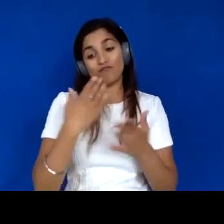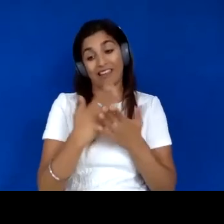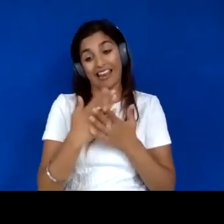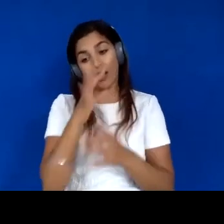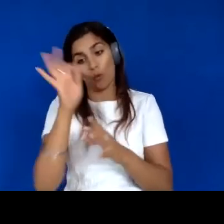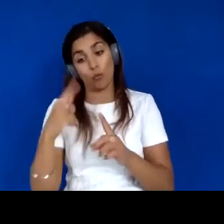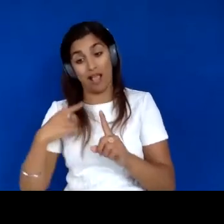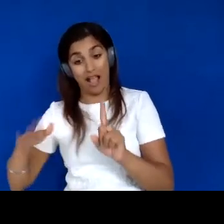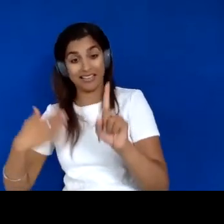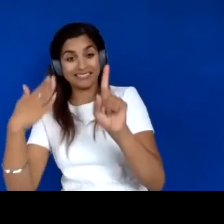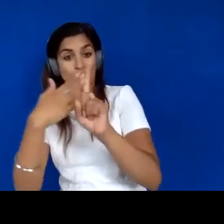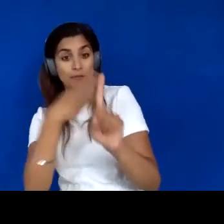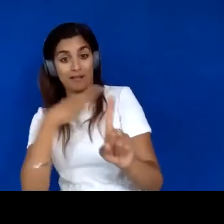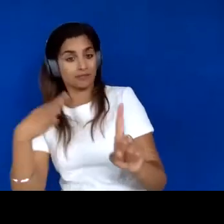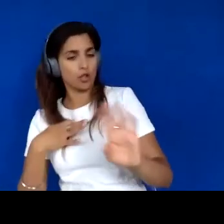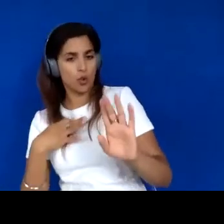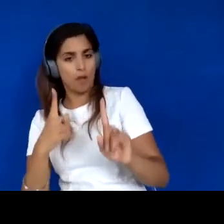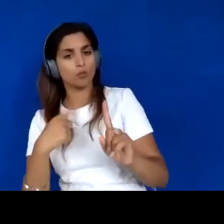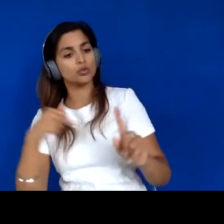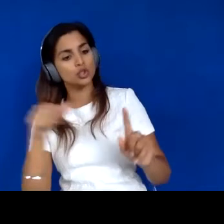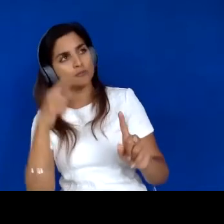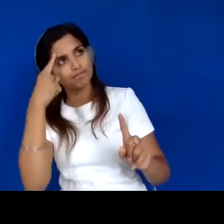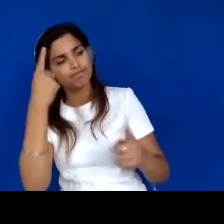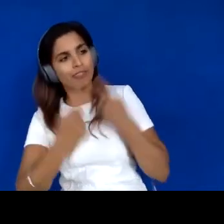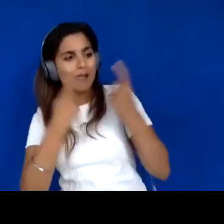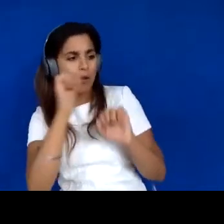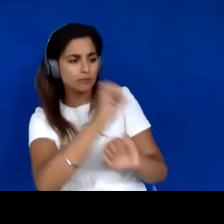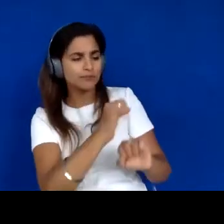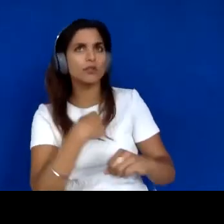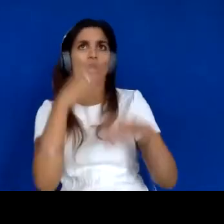concepts and words around bodily ability have material impacts on people's lives